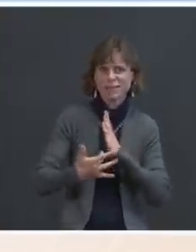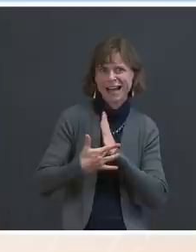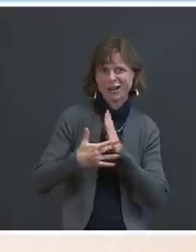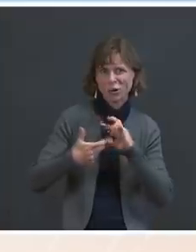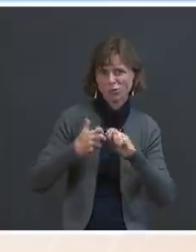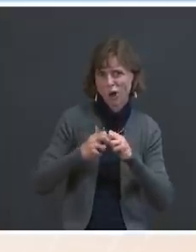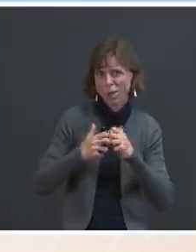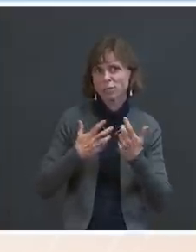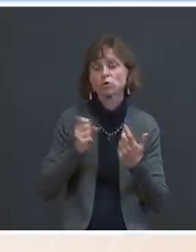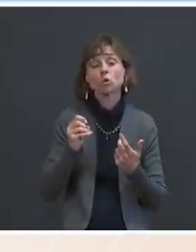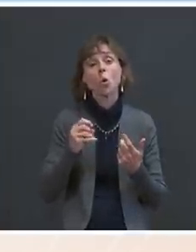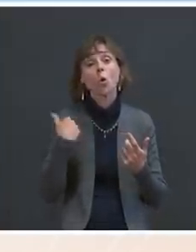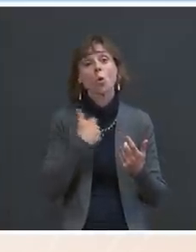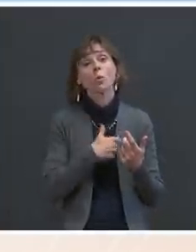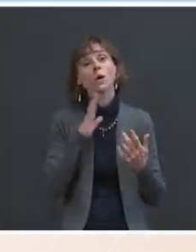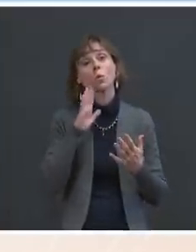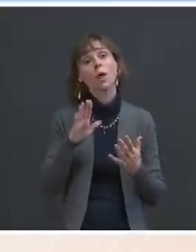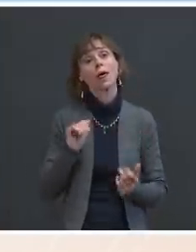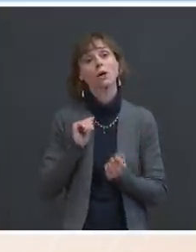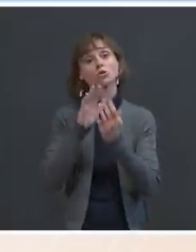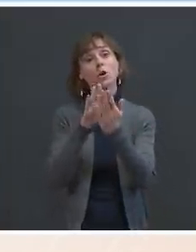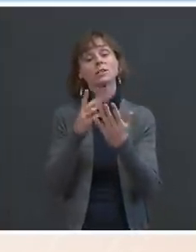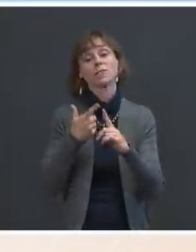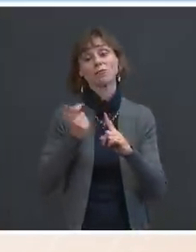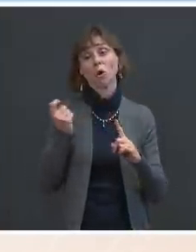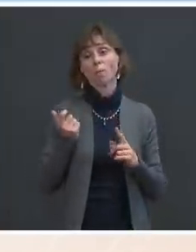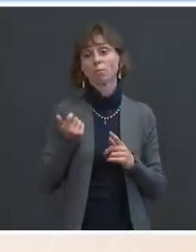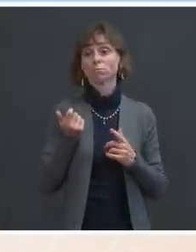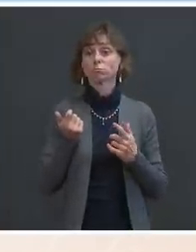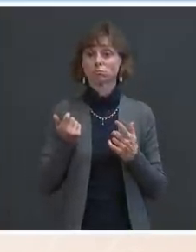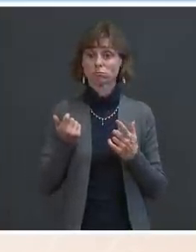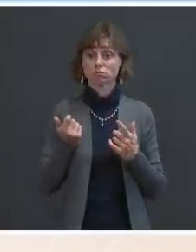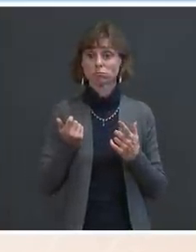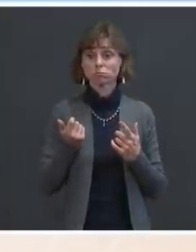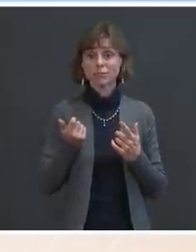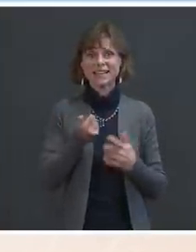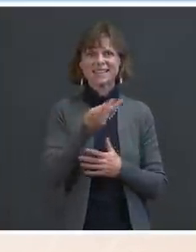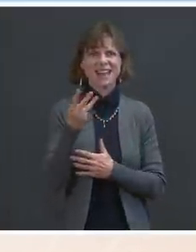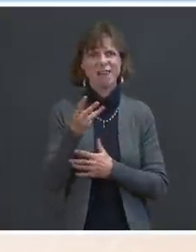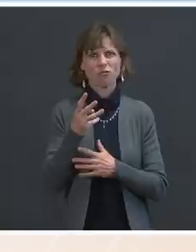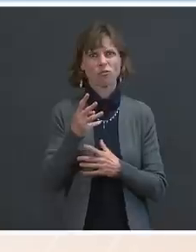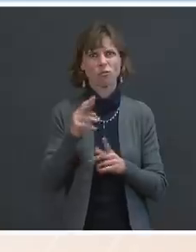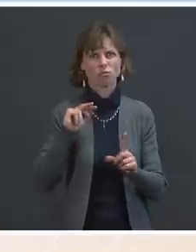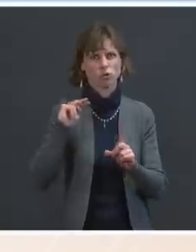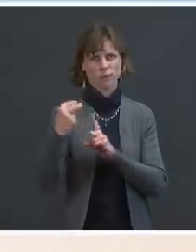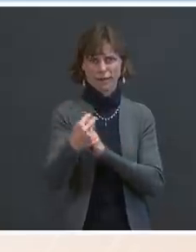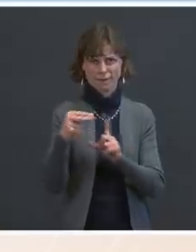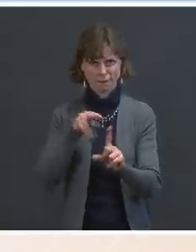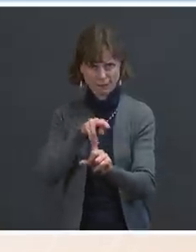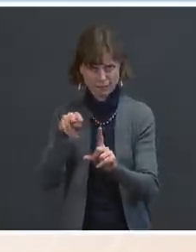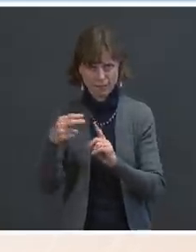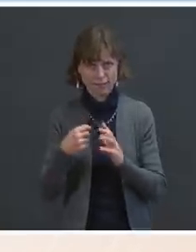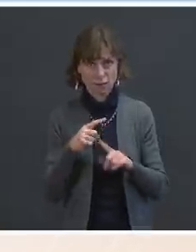from a couple of different directions, but every option remains on the table.